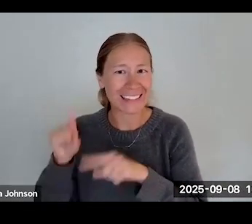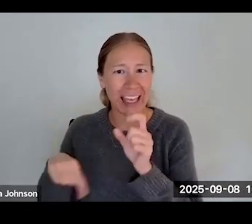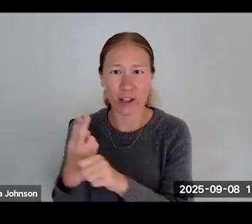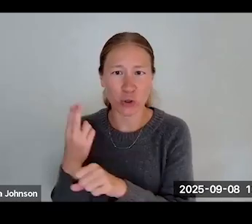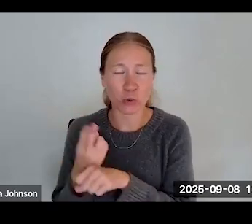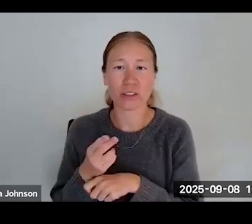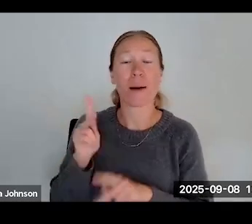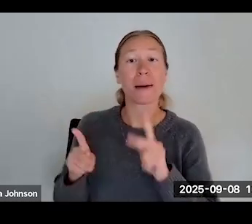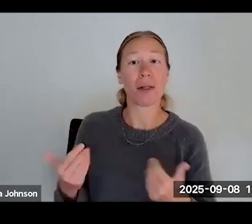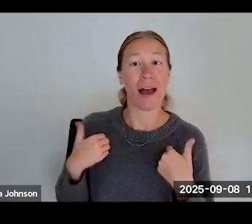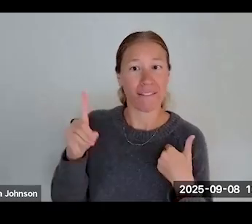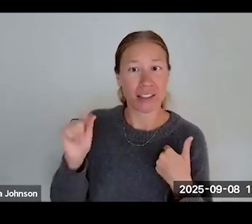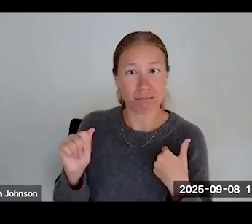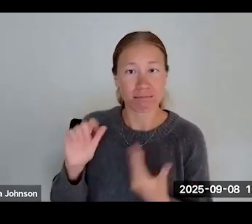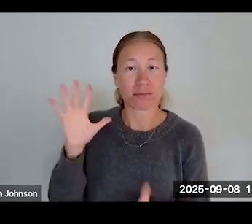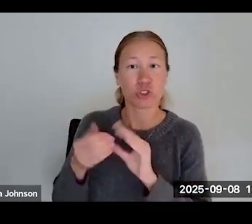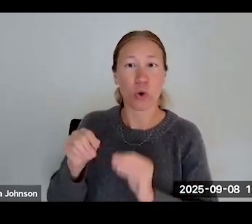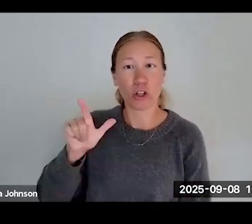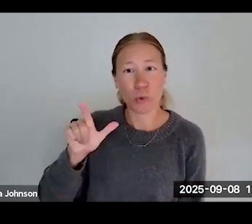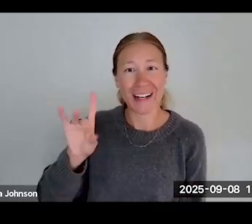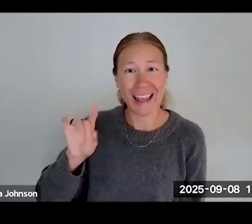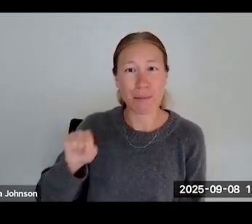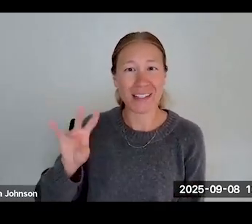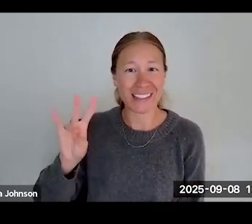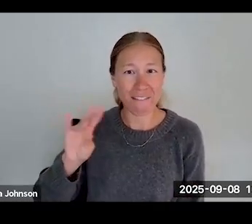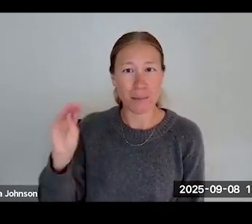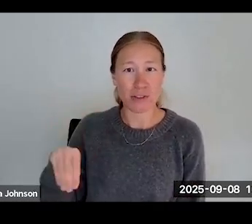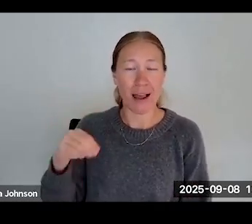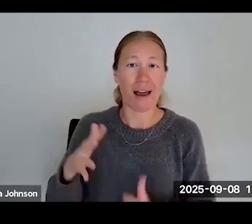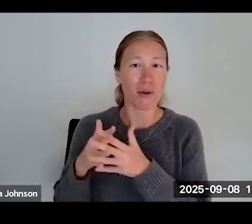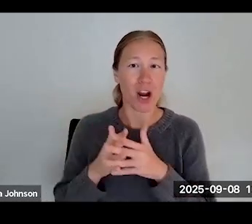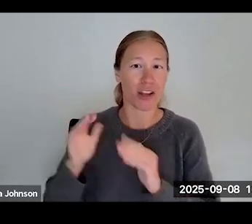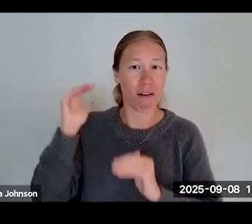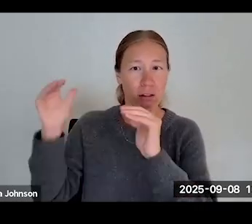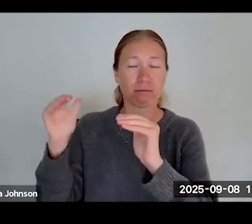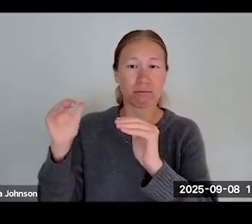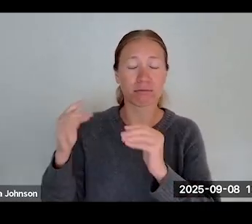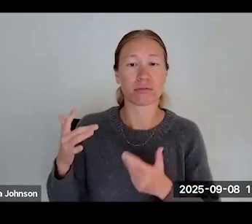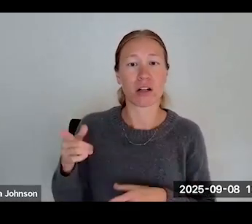who make up 28.7% of American adults, are more likely than individuals without disabilities